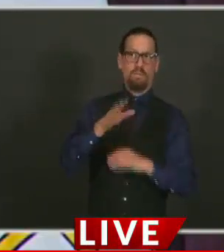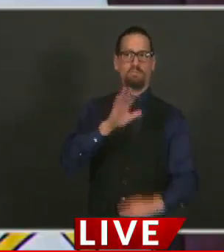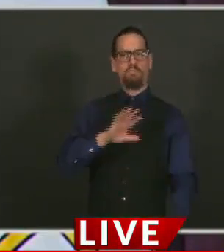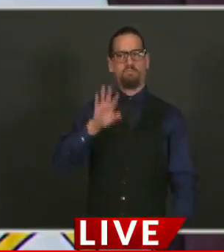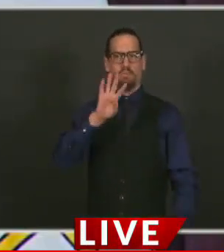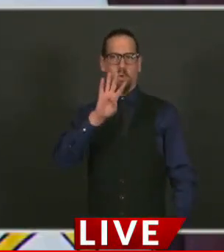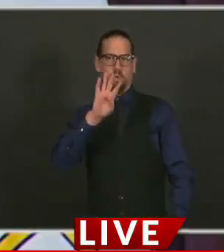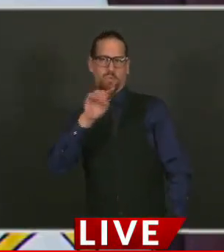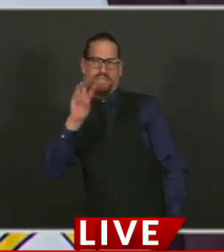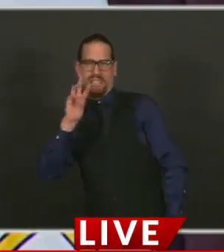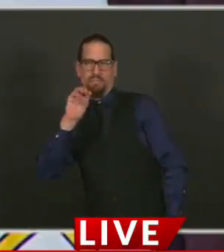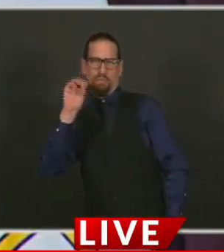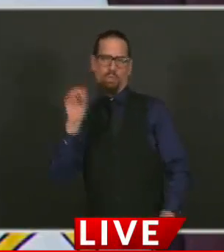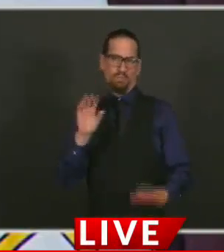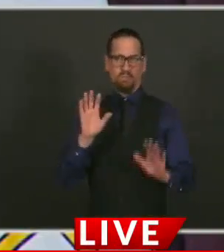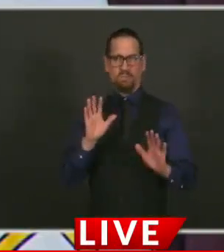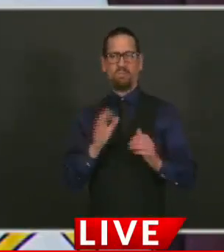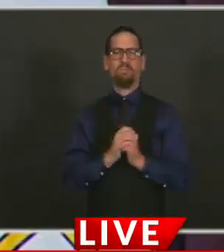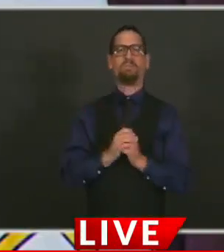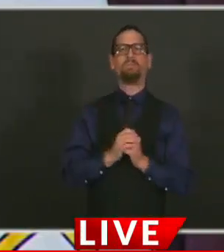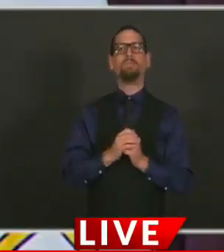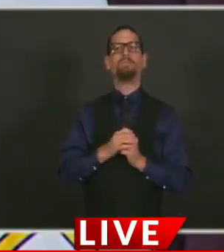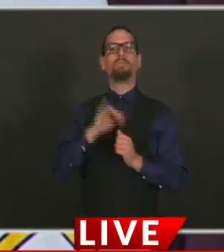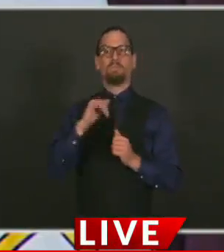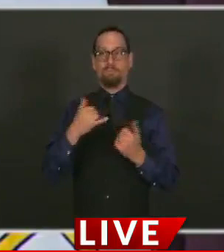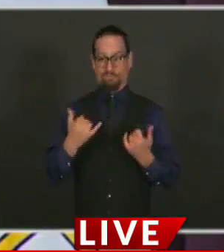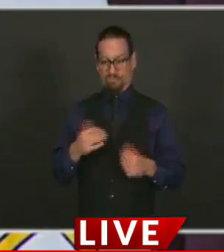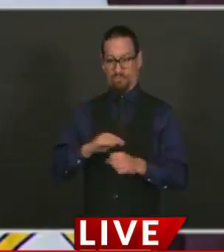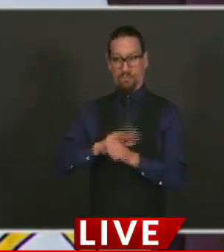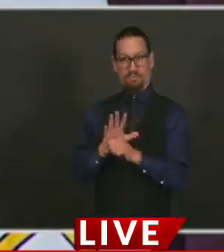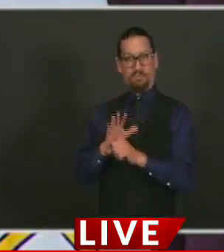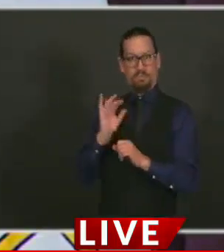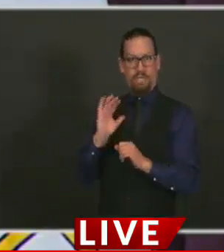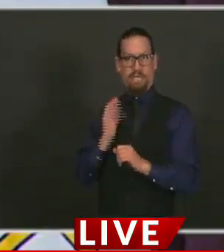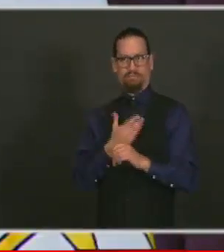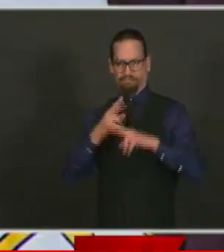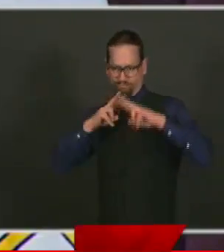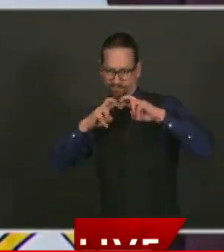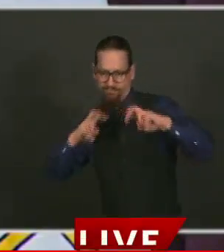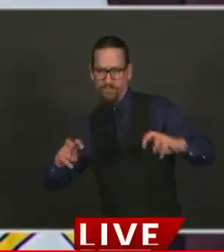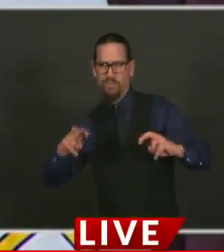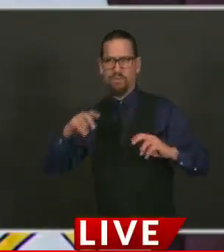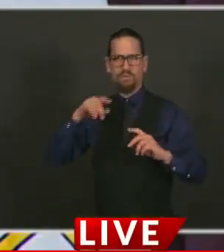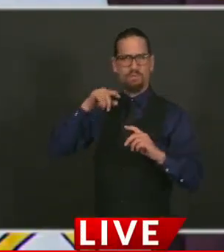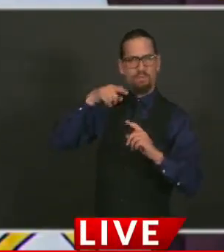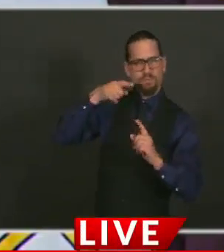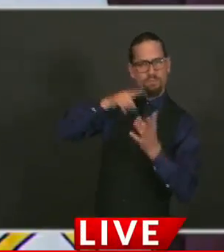MORE THAN FOUR TO SIX. WE HAVE LEARNED A TREMENDOUS AMOUNT THROUGH THIS PANDEMIC RESPONSE.